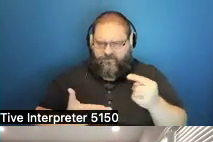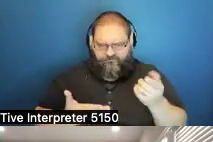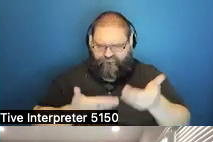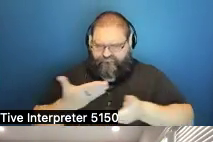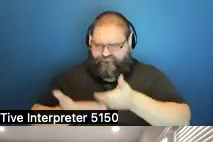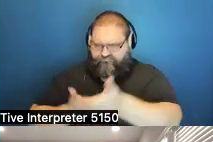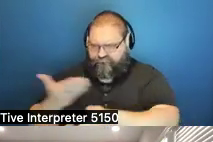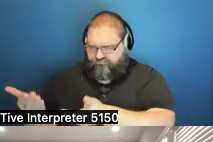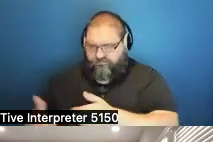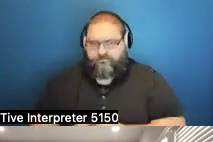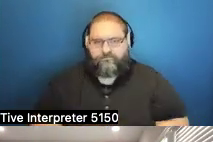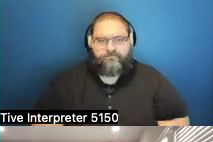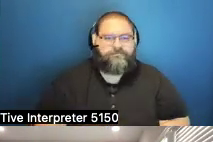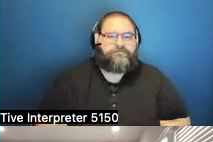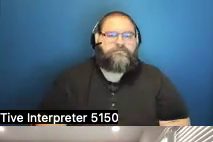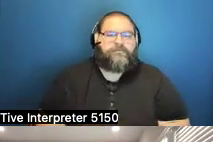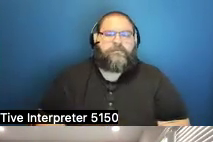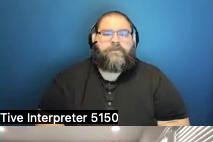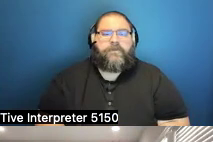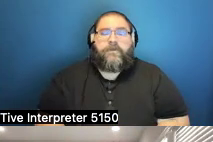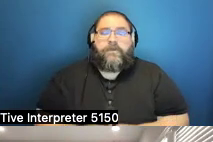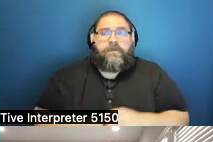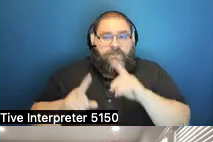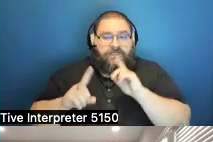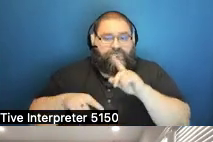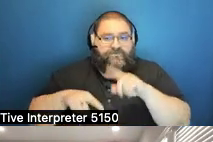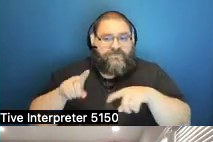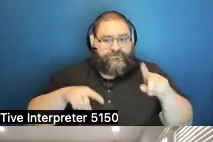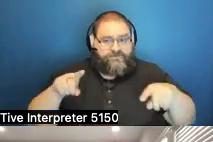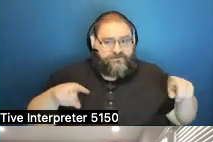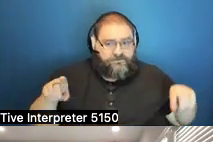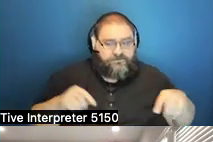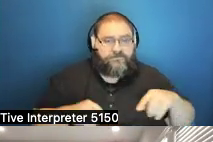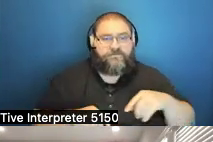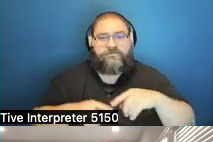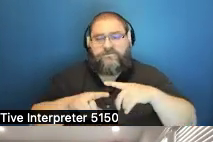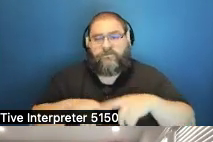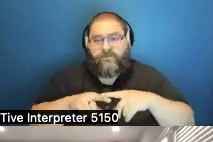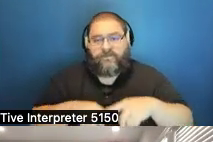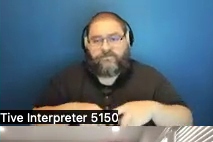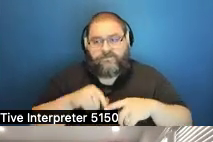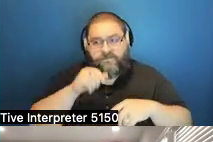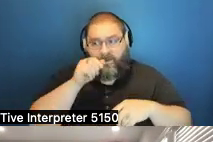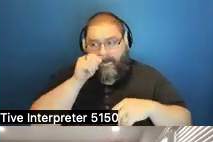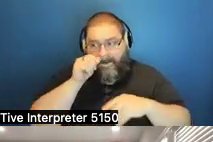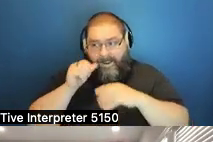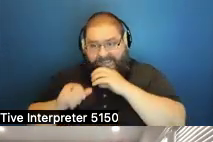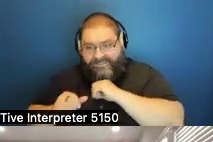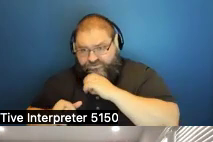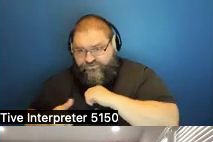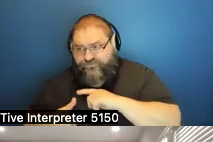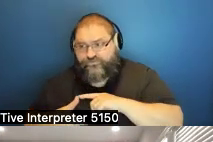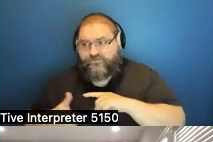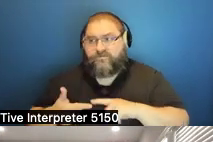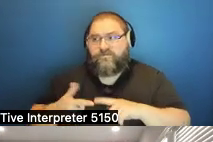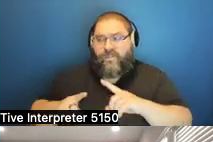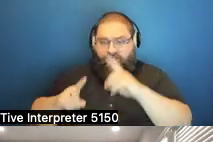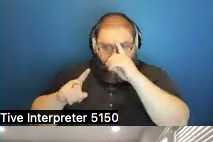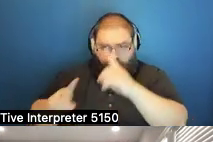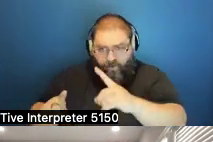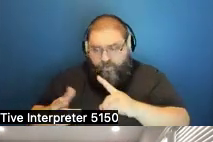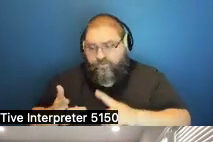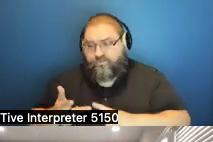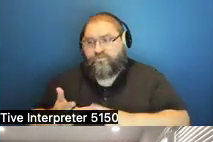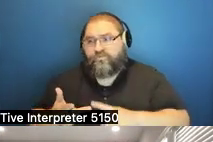19:50:44 The issue really depends on… 19:50:49 That is the goals and the specific needs.